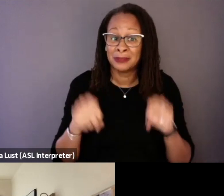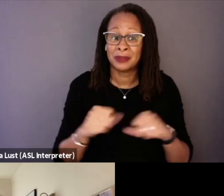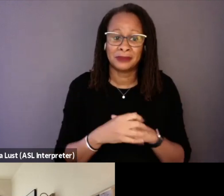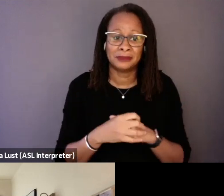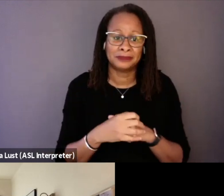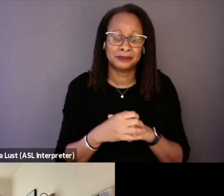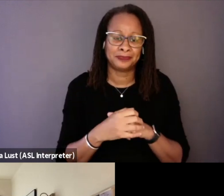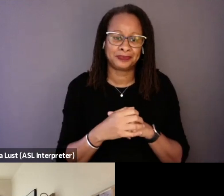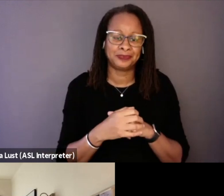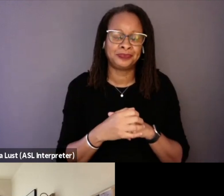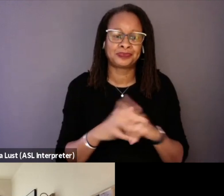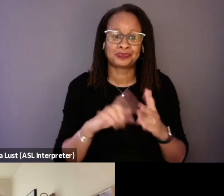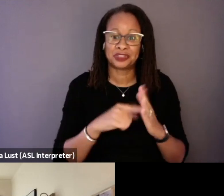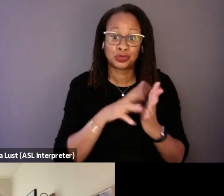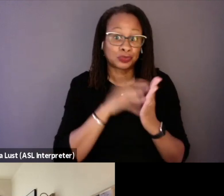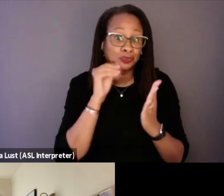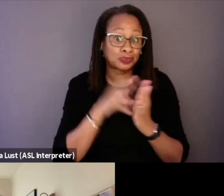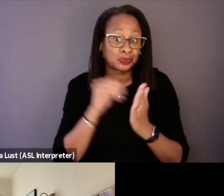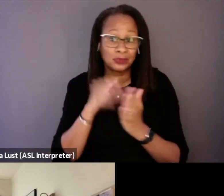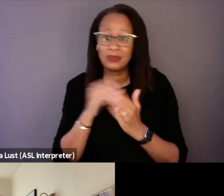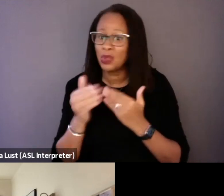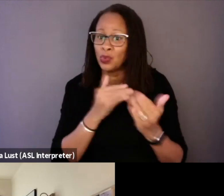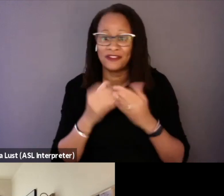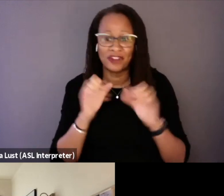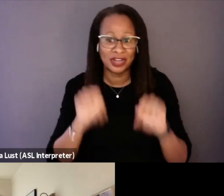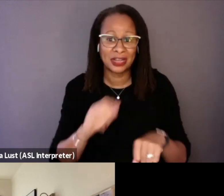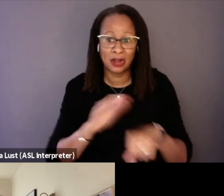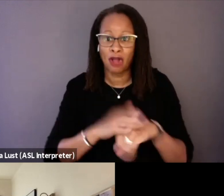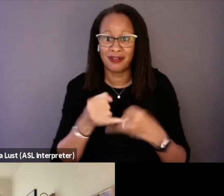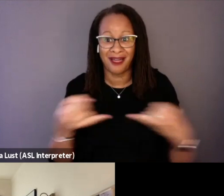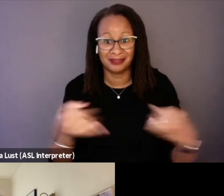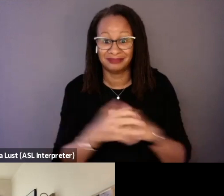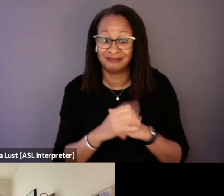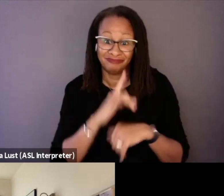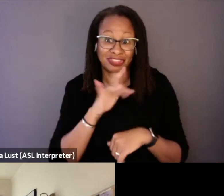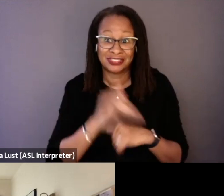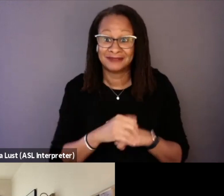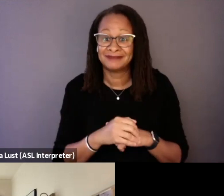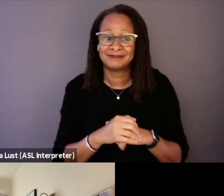I started learning whatever I could online. It was about that.